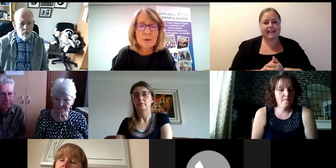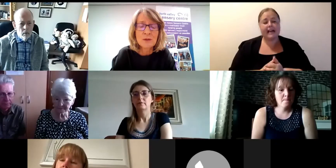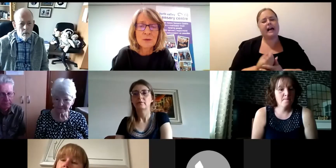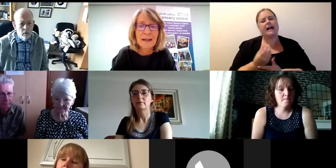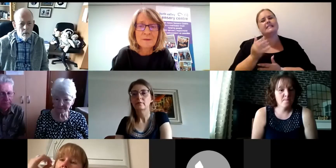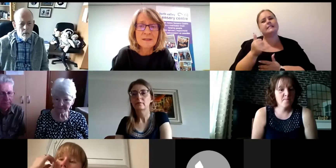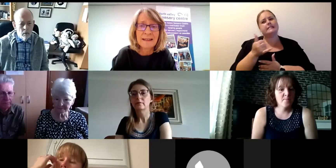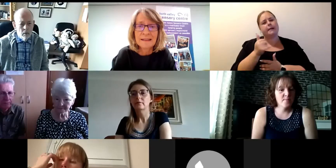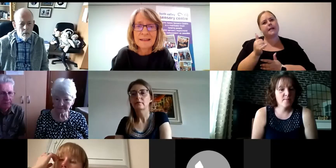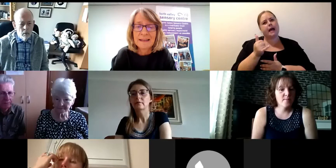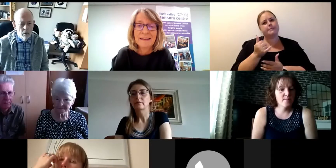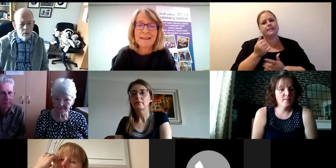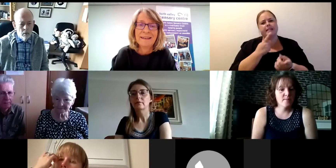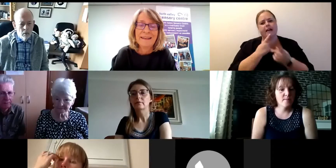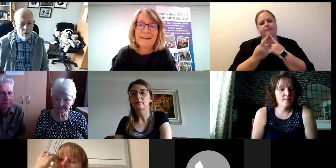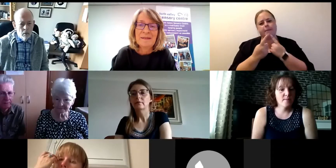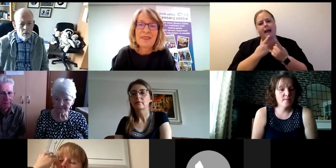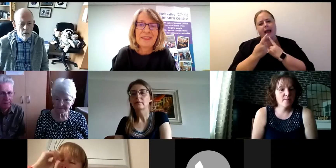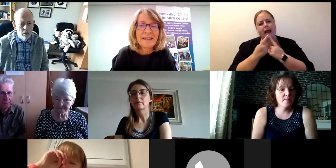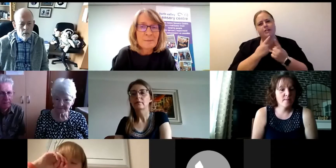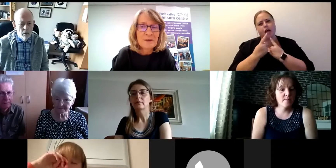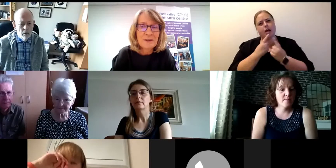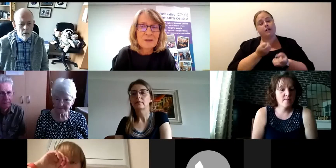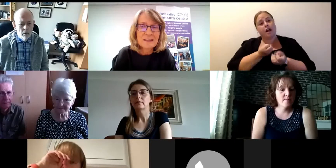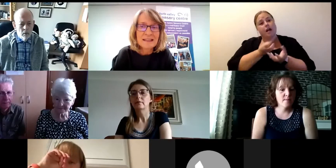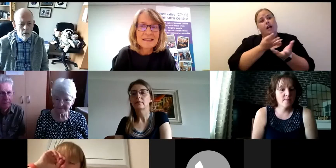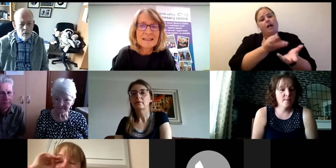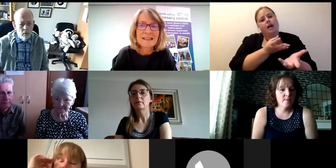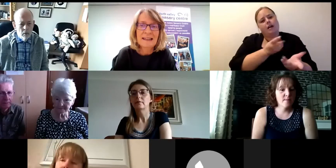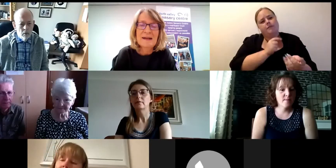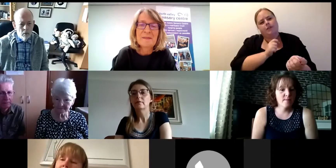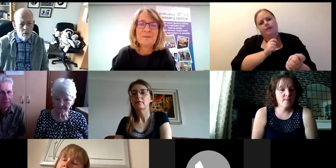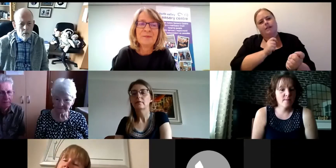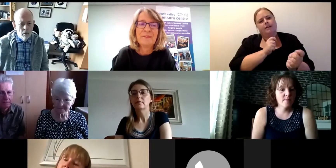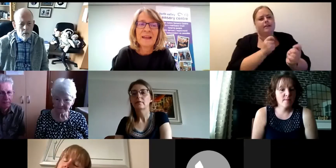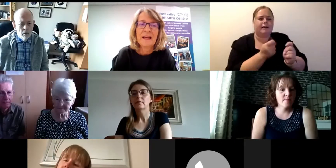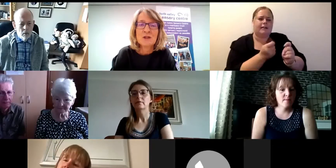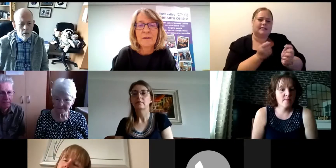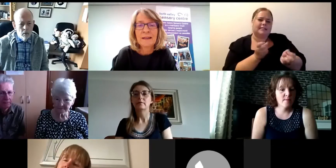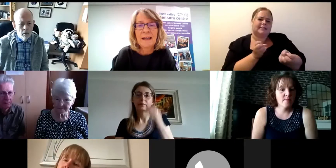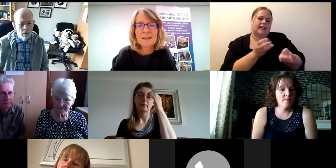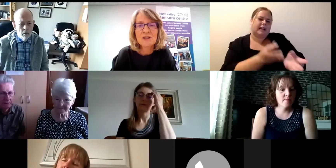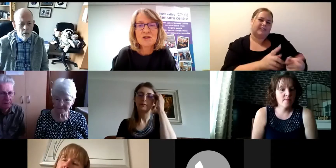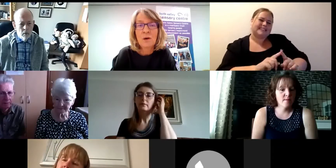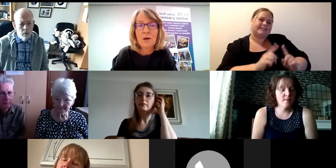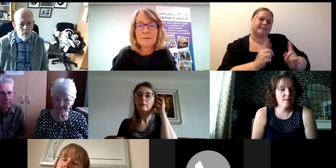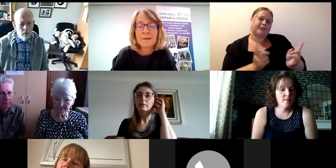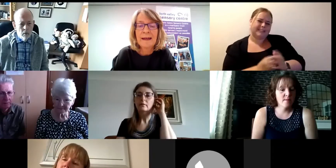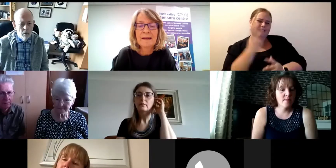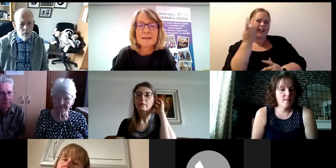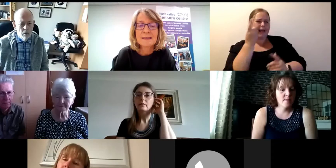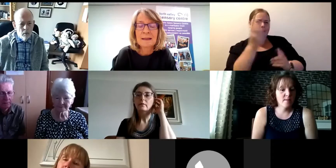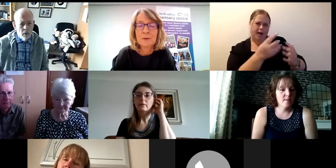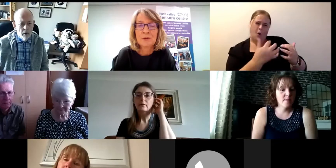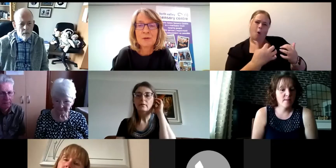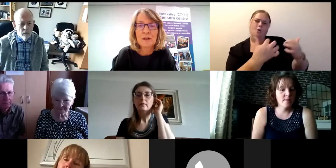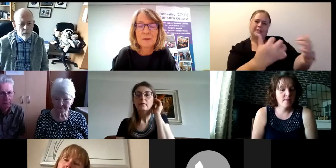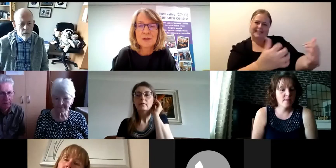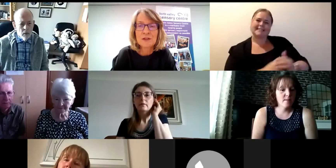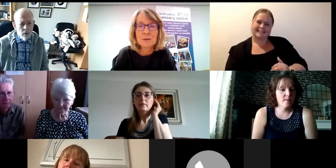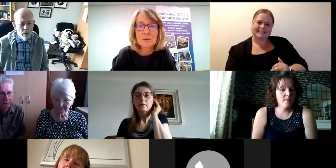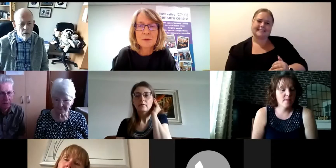You have to think about your audience so can I ask John, you've gone out to schools quite